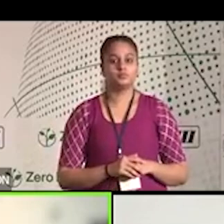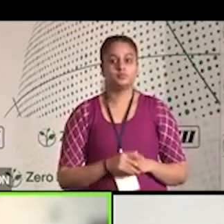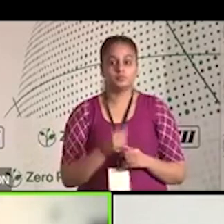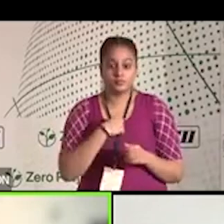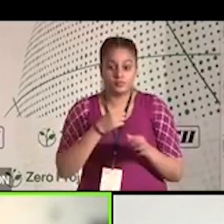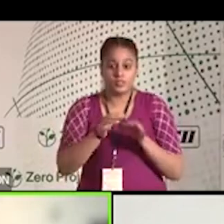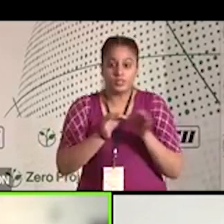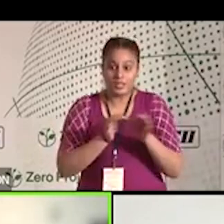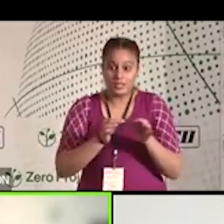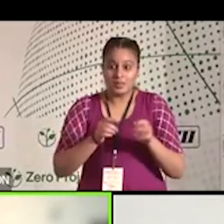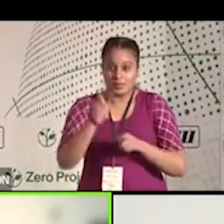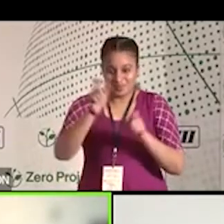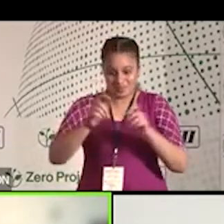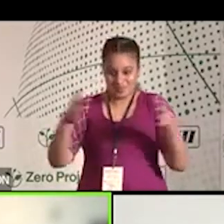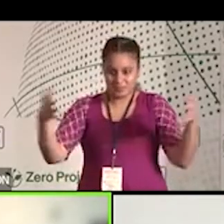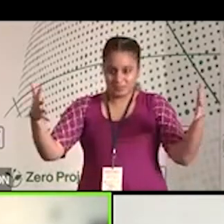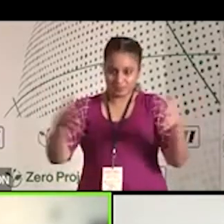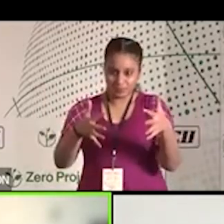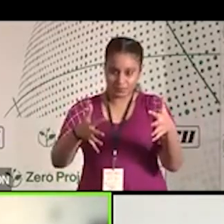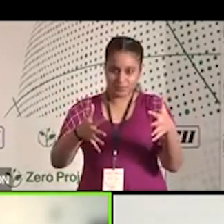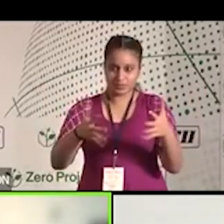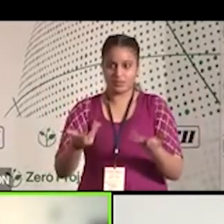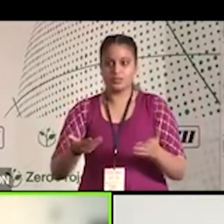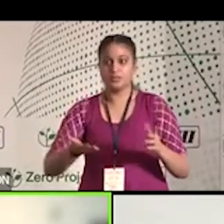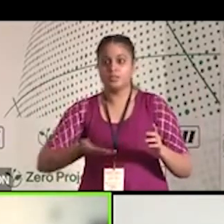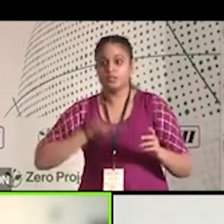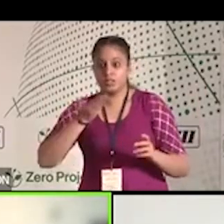and we set up various tables for interviews.